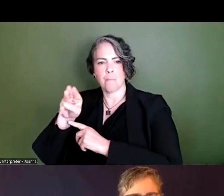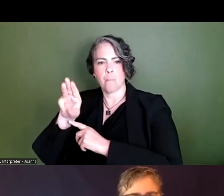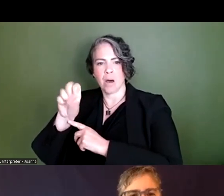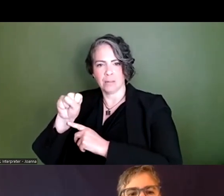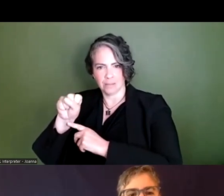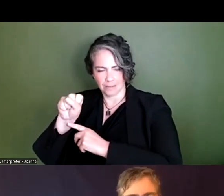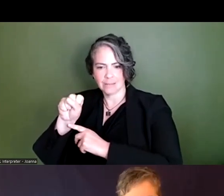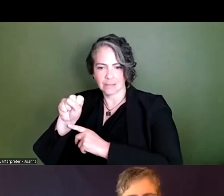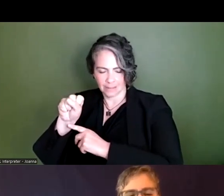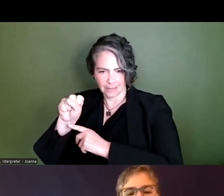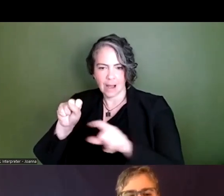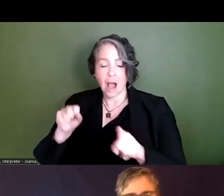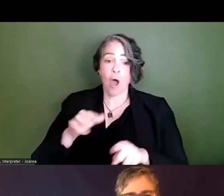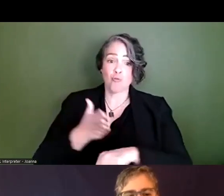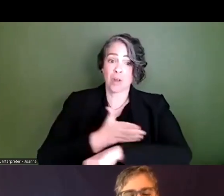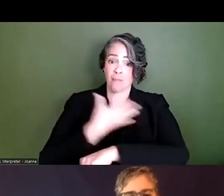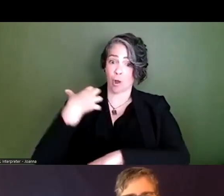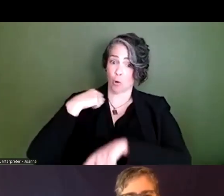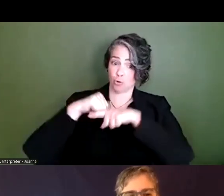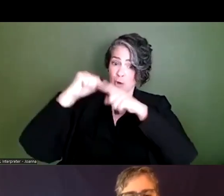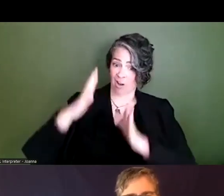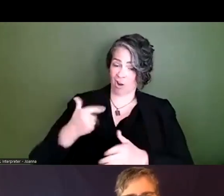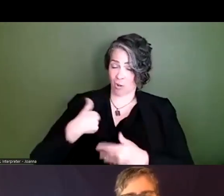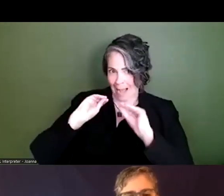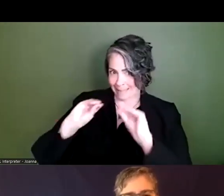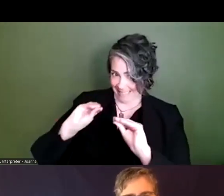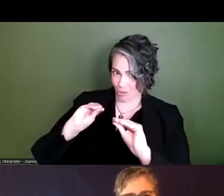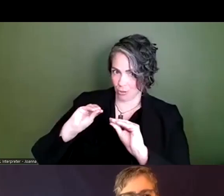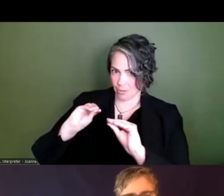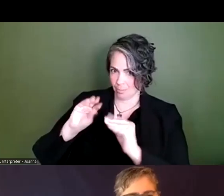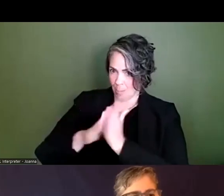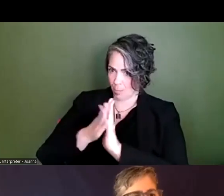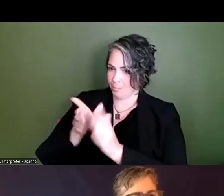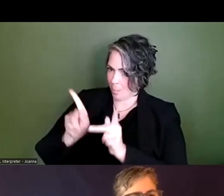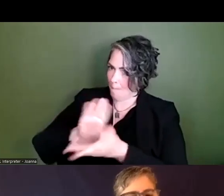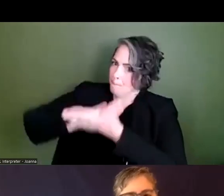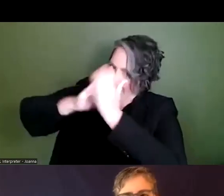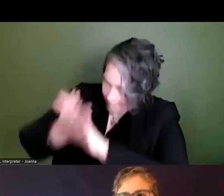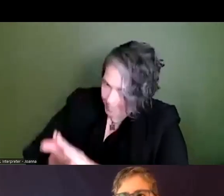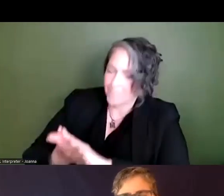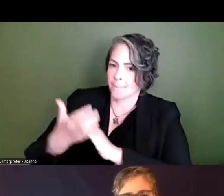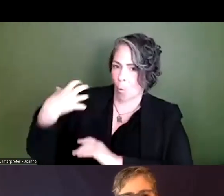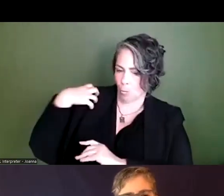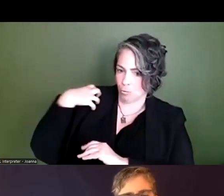a recovery coach trainer, I teach mental wellness trainings. And so we have Recovery Coaches who go